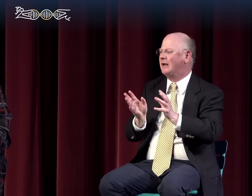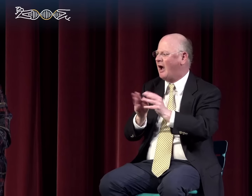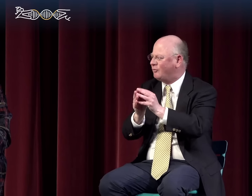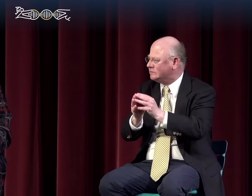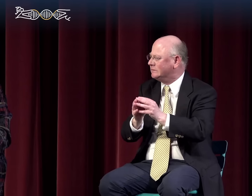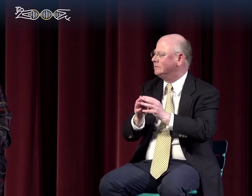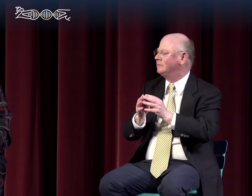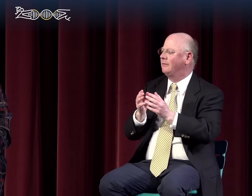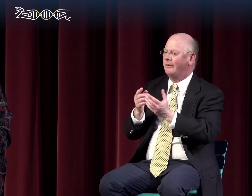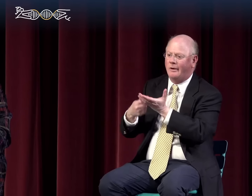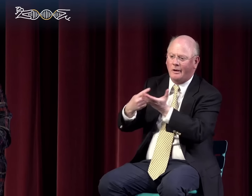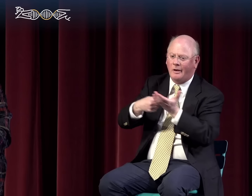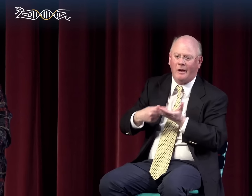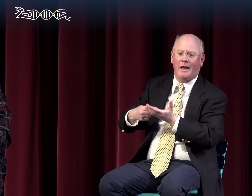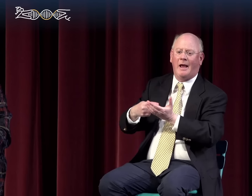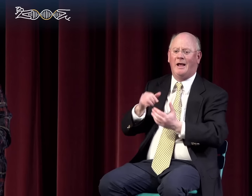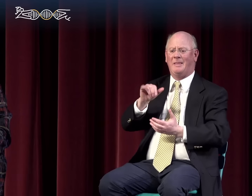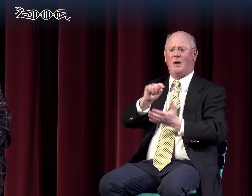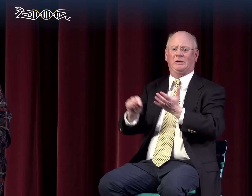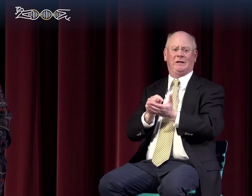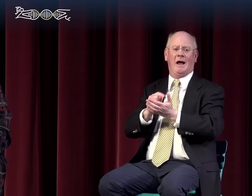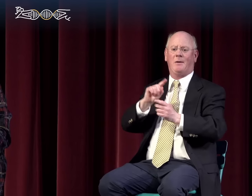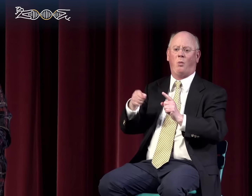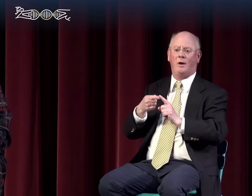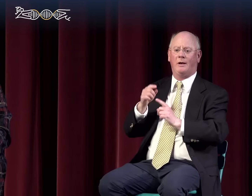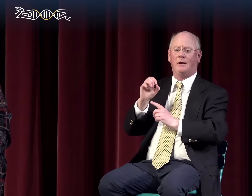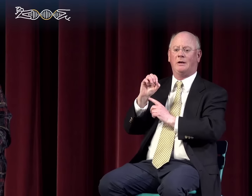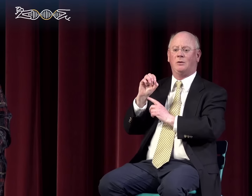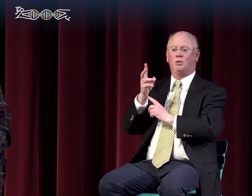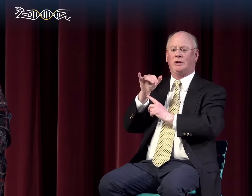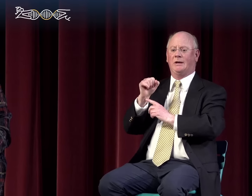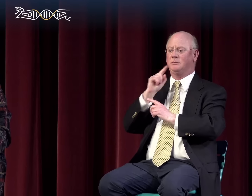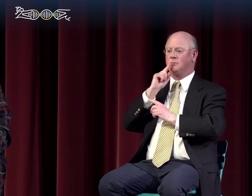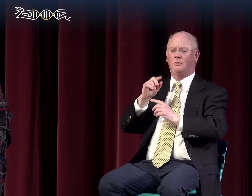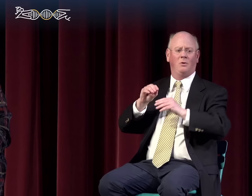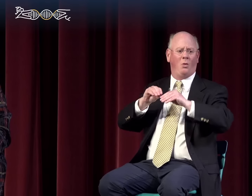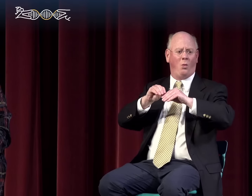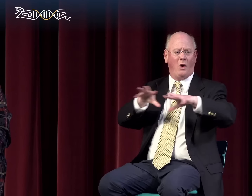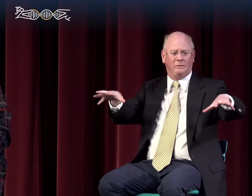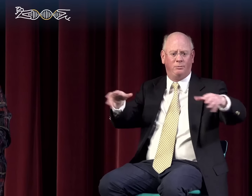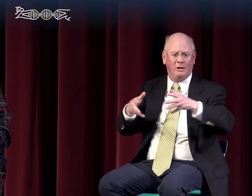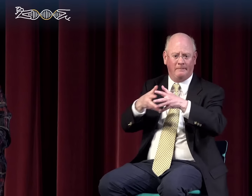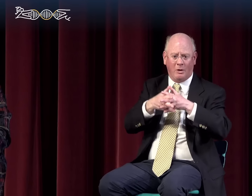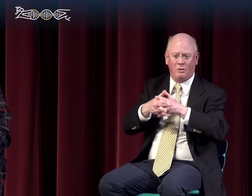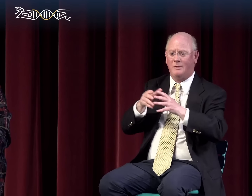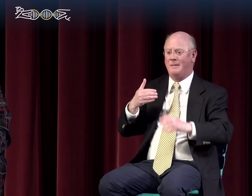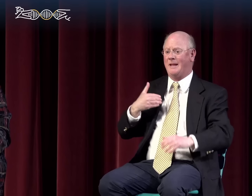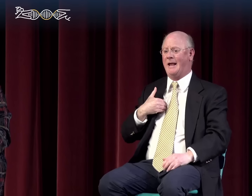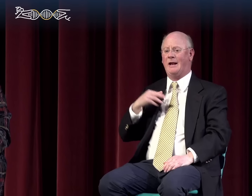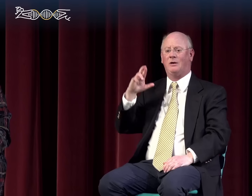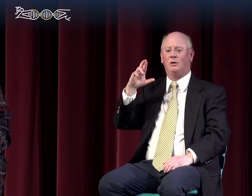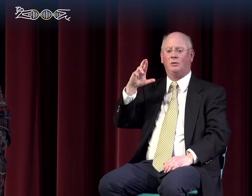great deal of debate during this time. When eugenics was widespread in the U.S.,